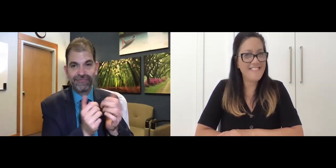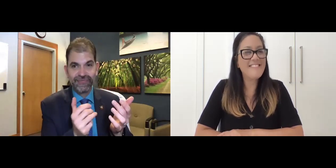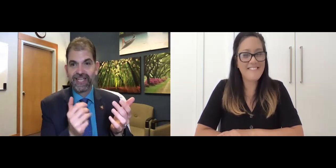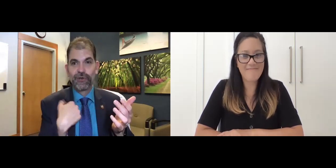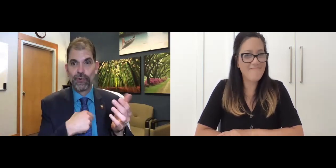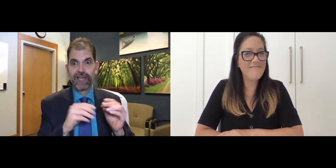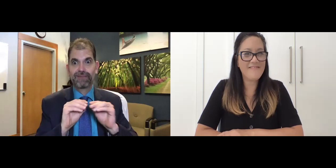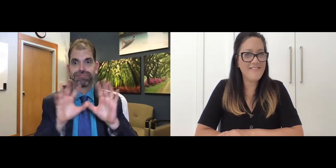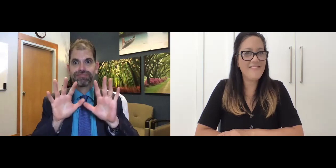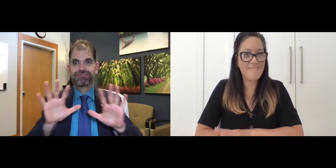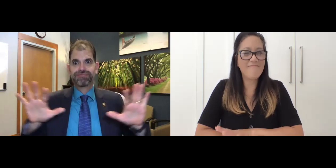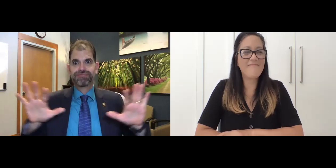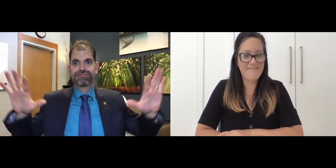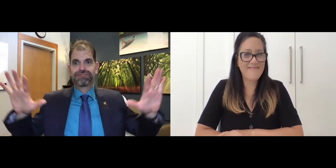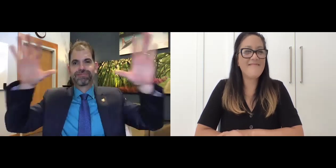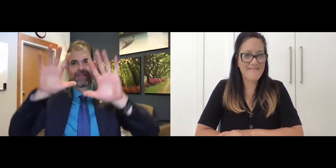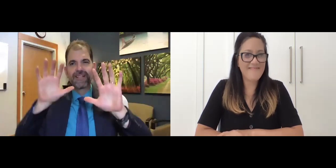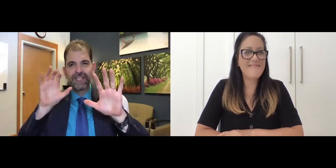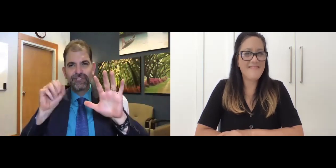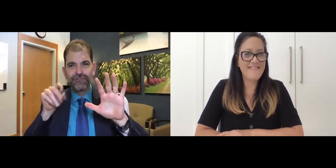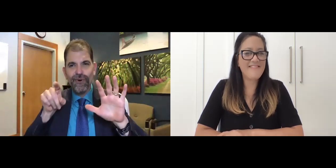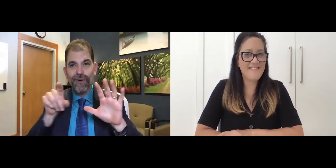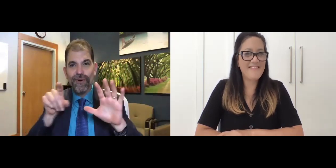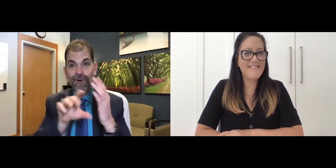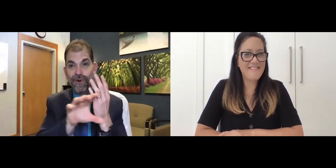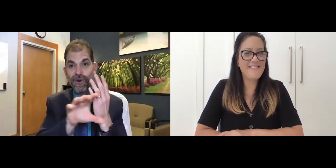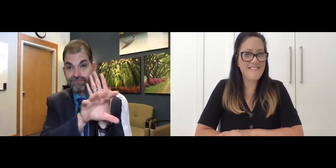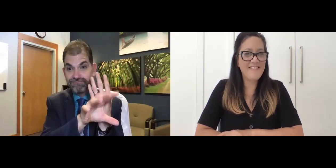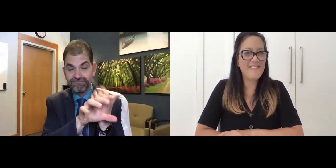people, a like group that's happening more and more.